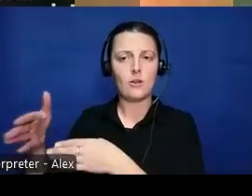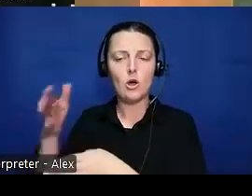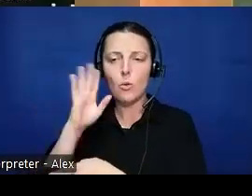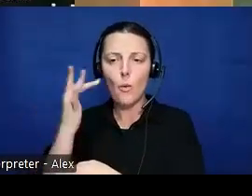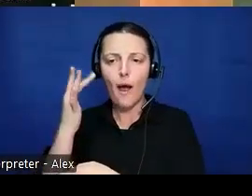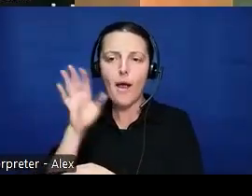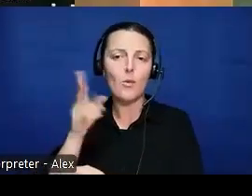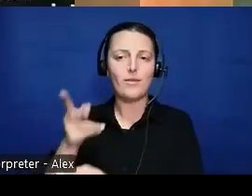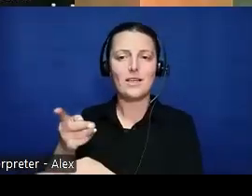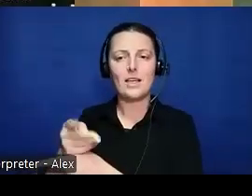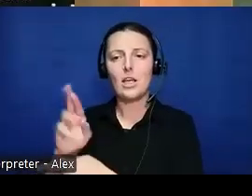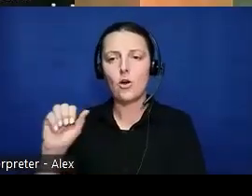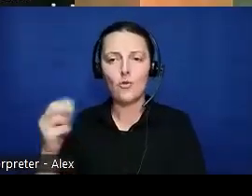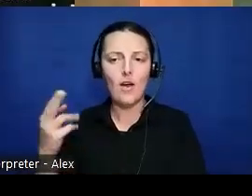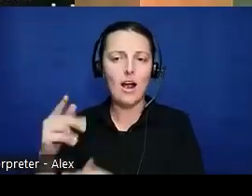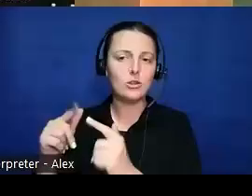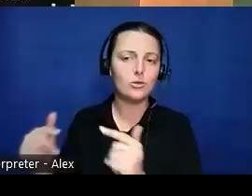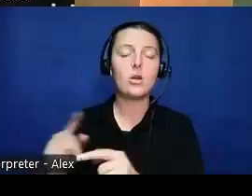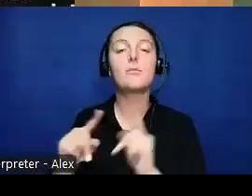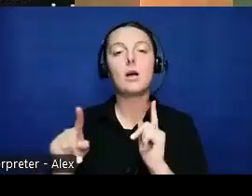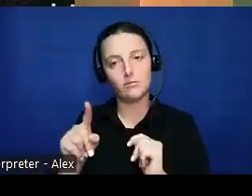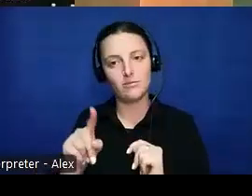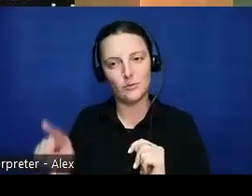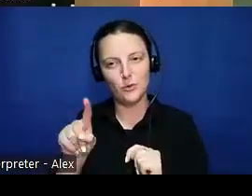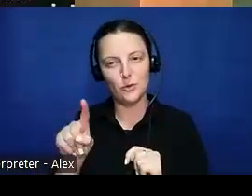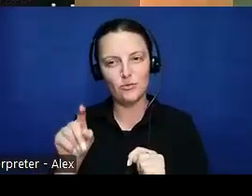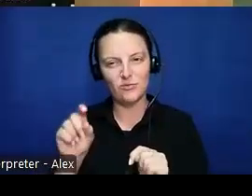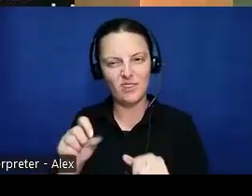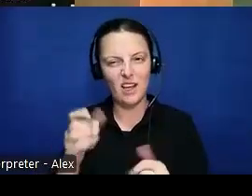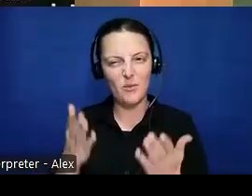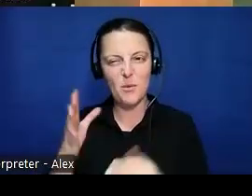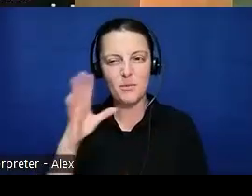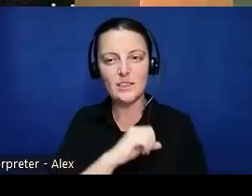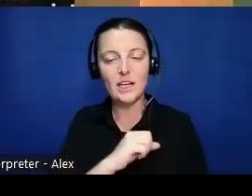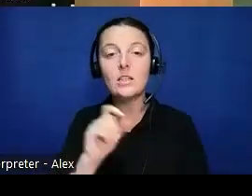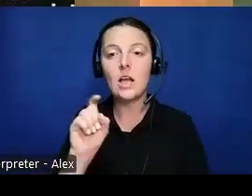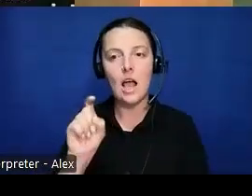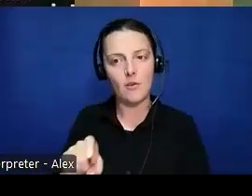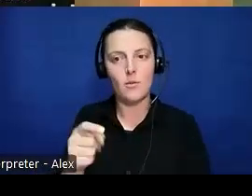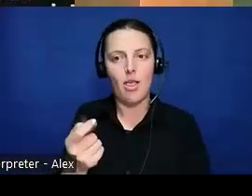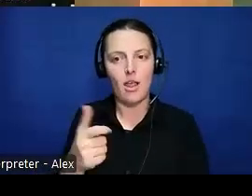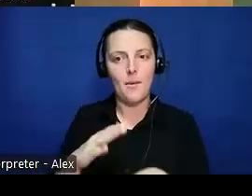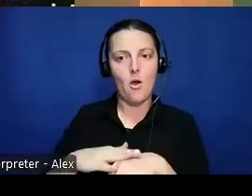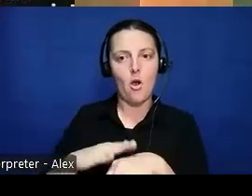little bit uh um got to be a little bit cautious about say prescribing NSAIDs sort of indefinitely